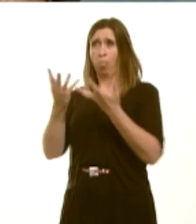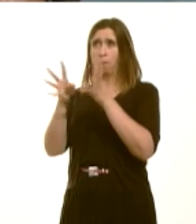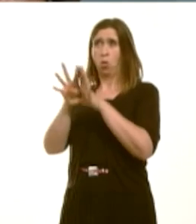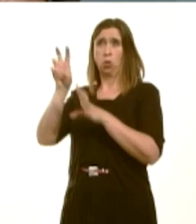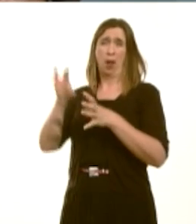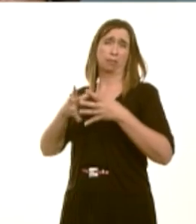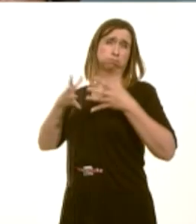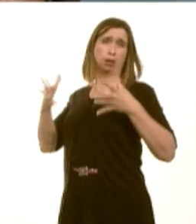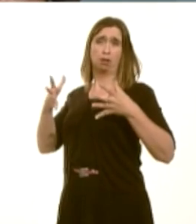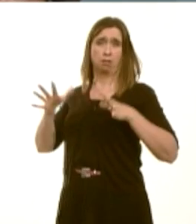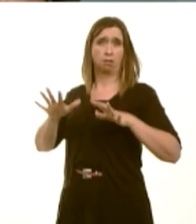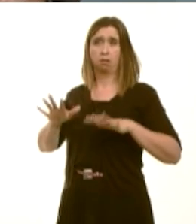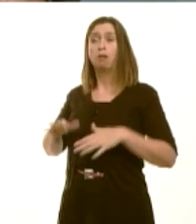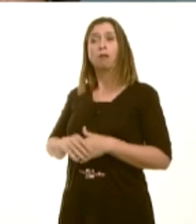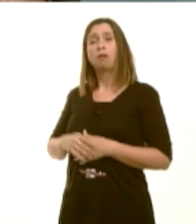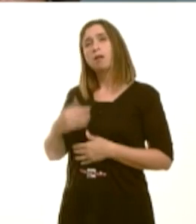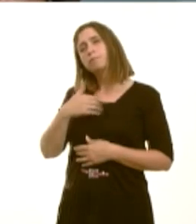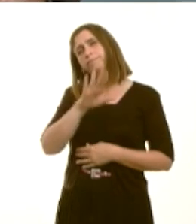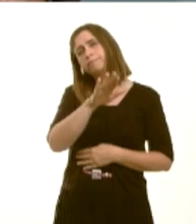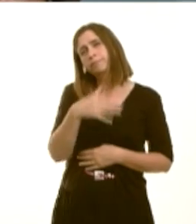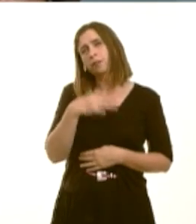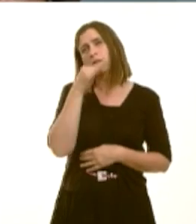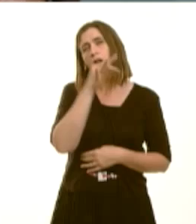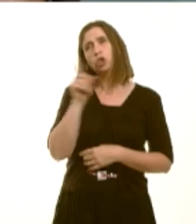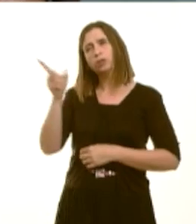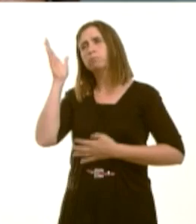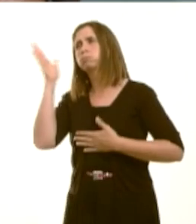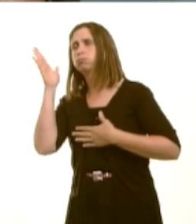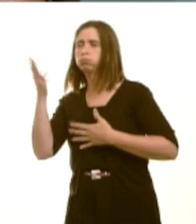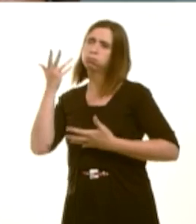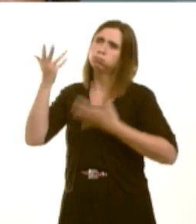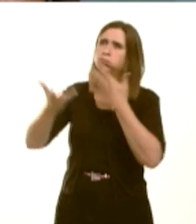welcome your comments and your thoughts on what she said about a cancer drugs fund and